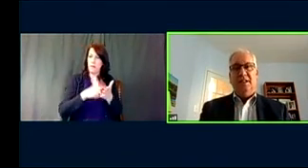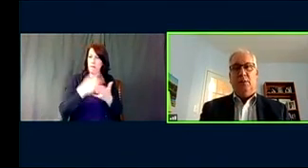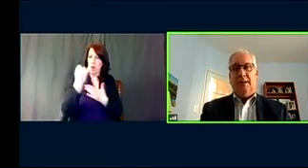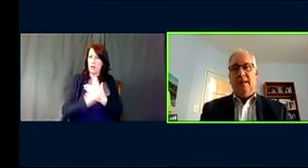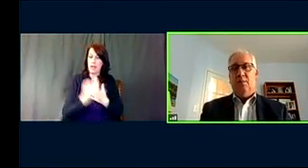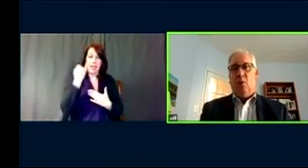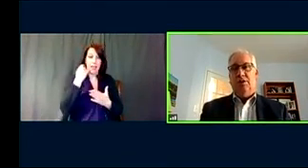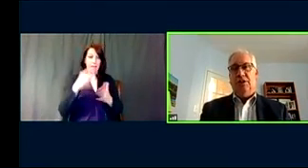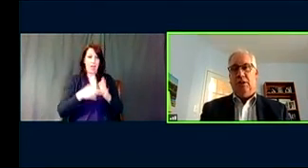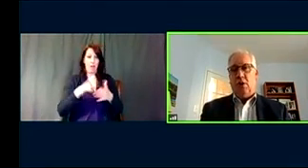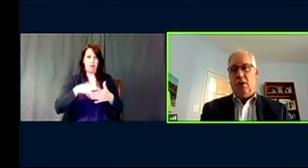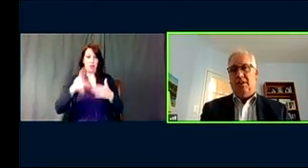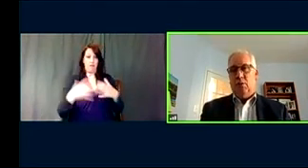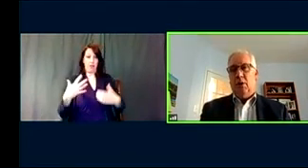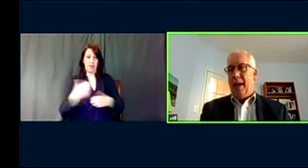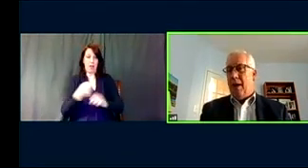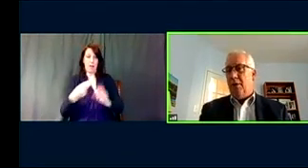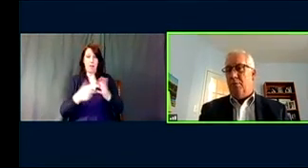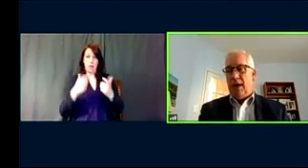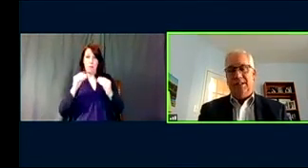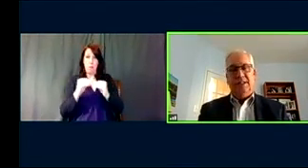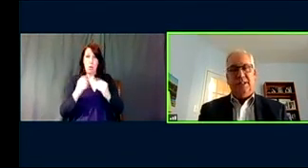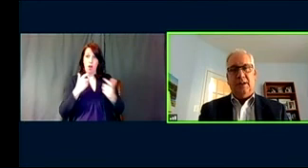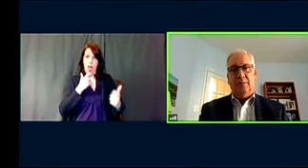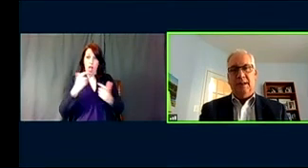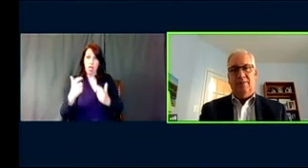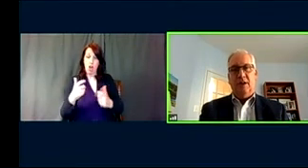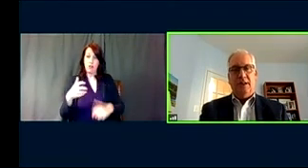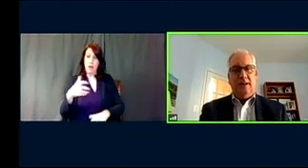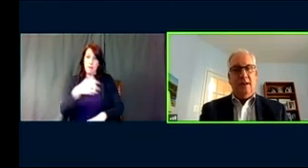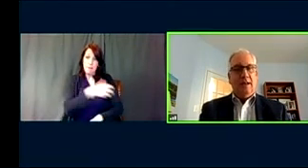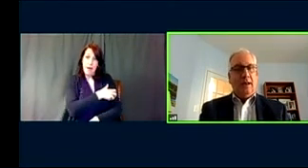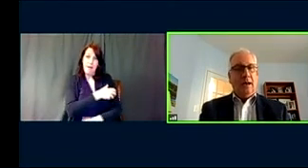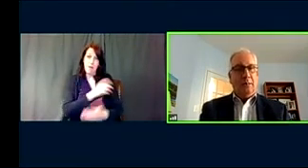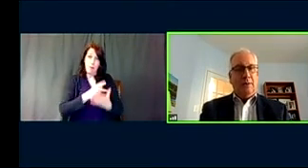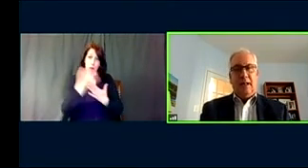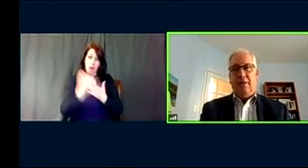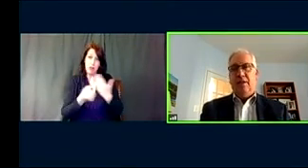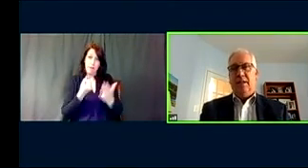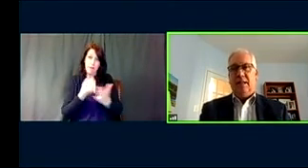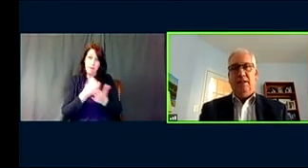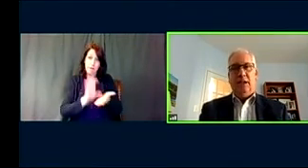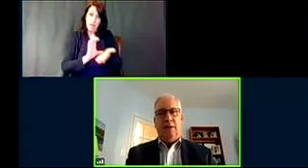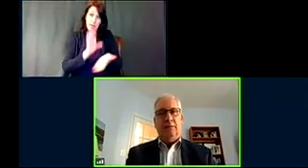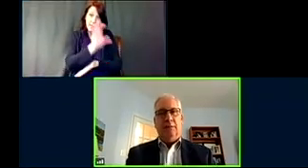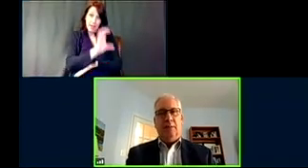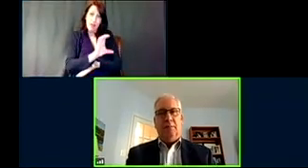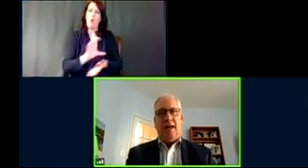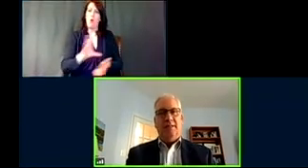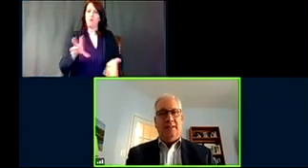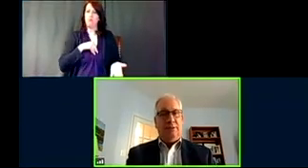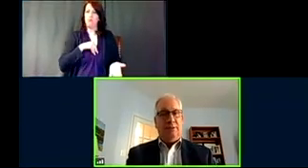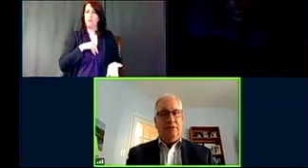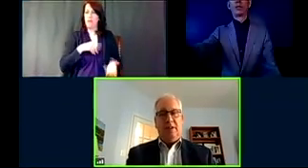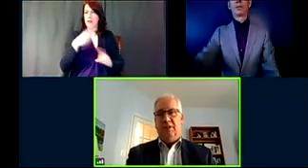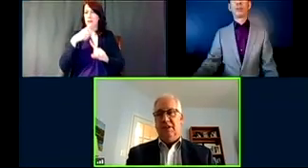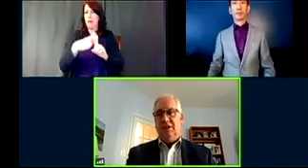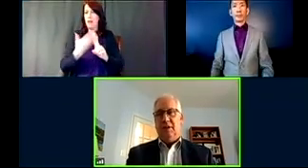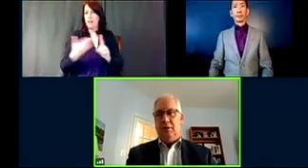POWERED PROJECT. IF THE RESULT OF THE CONSOLIDATION IS MORE LARGE AND